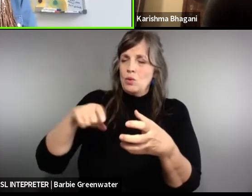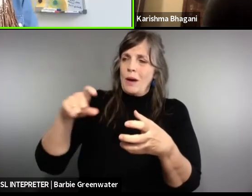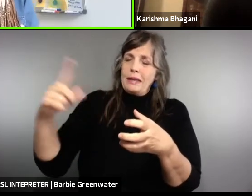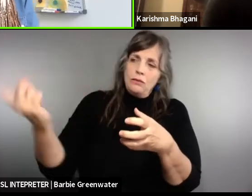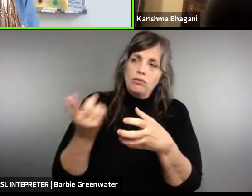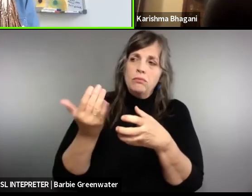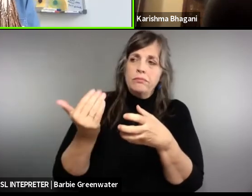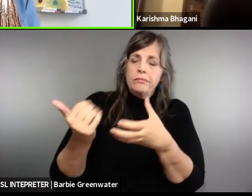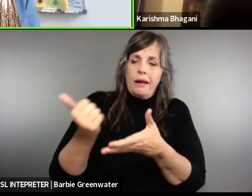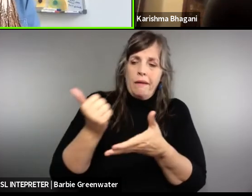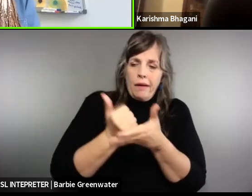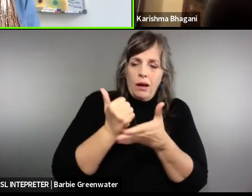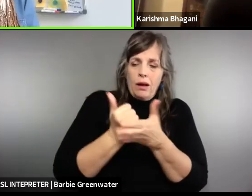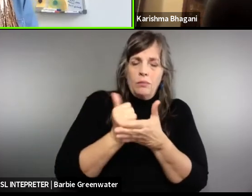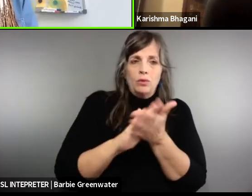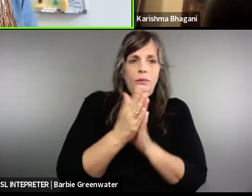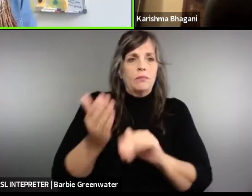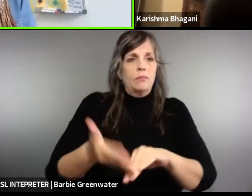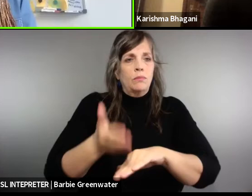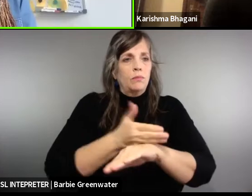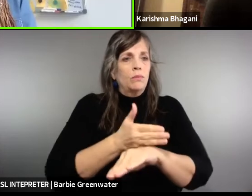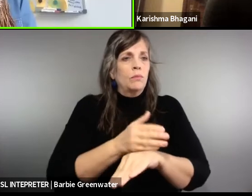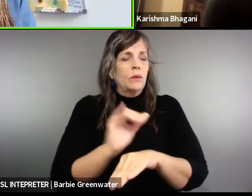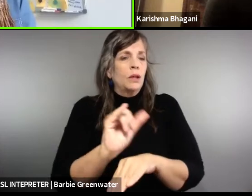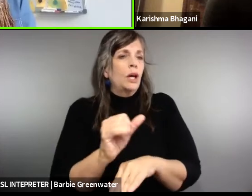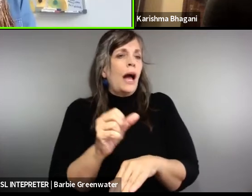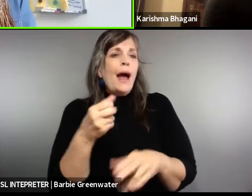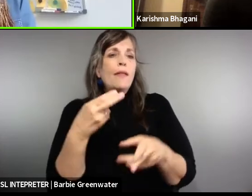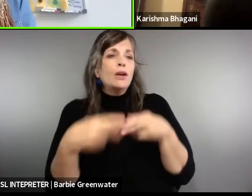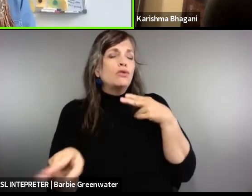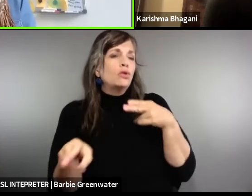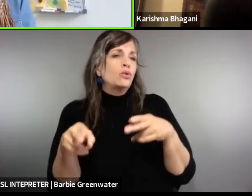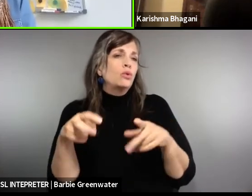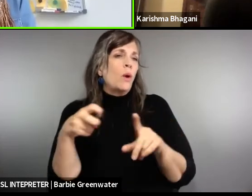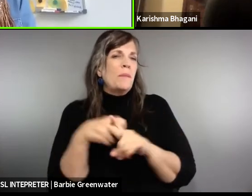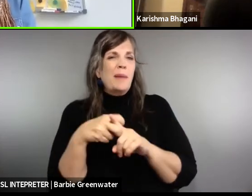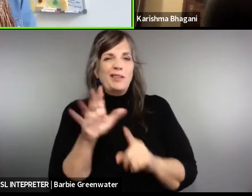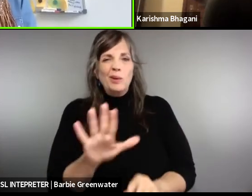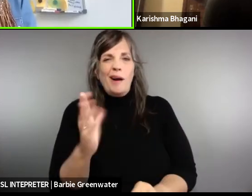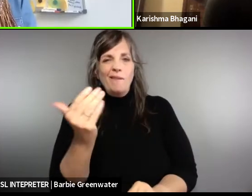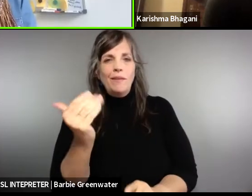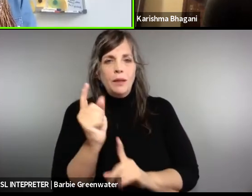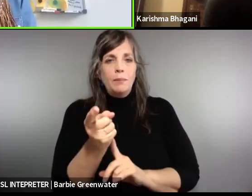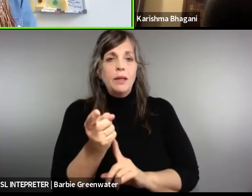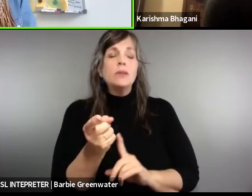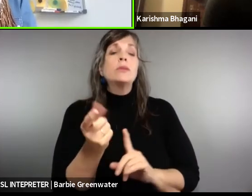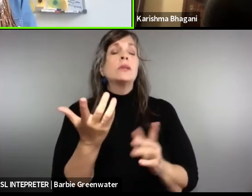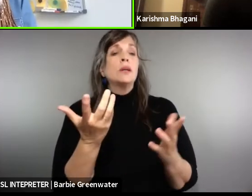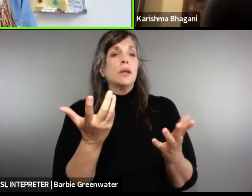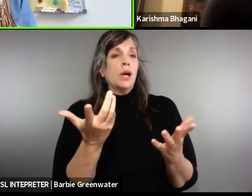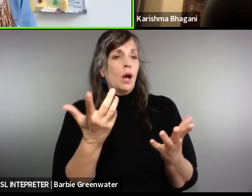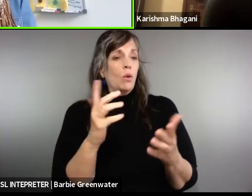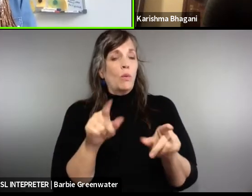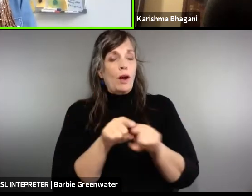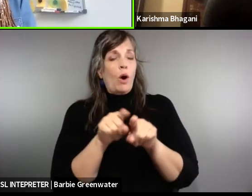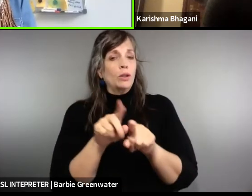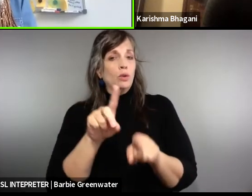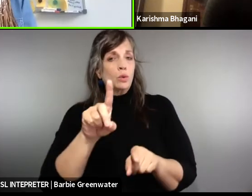And then we have sort of short pitching sections of about 15 minutes. We also do a number of programs